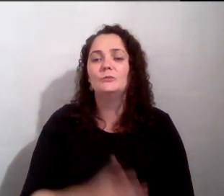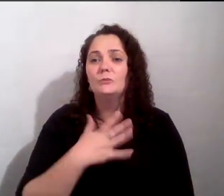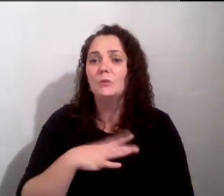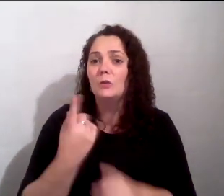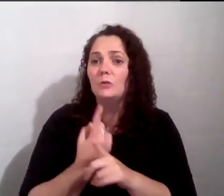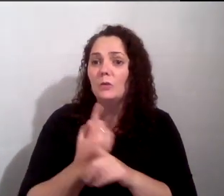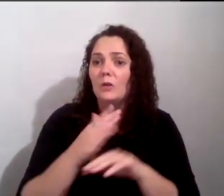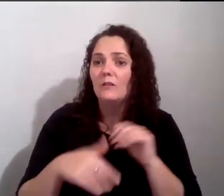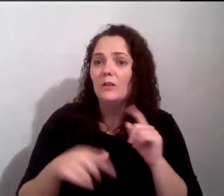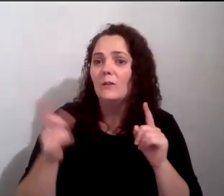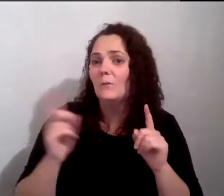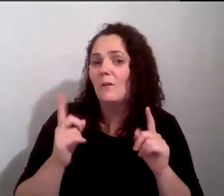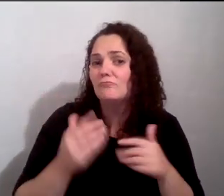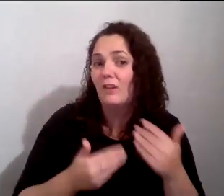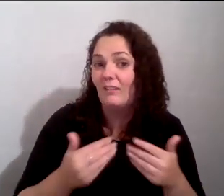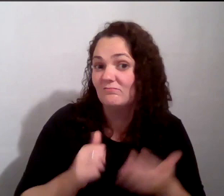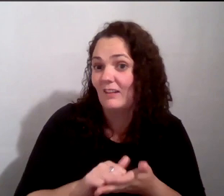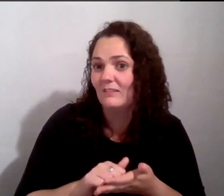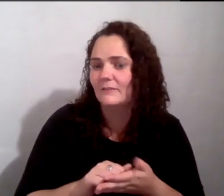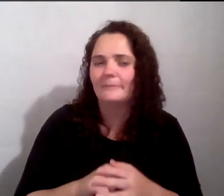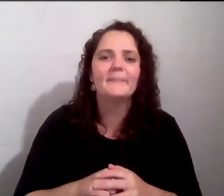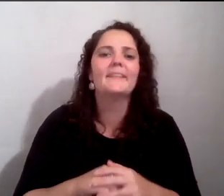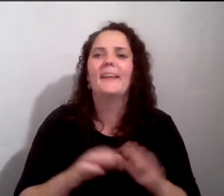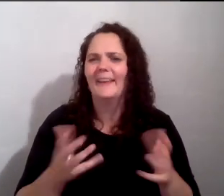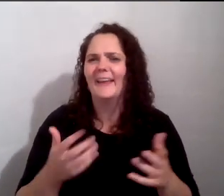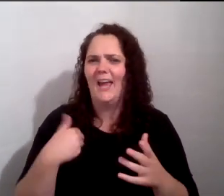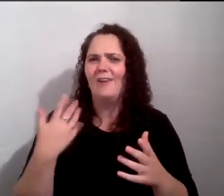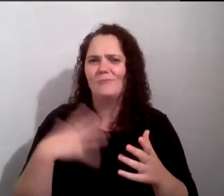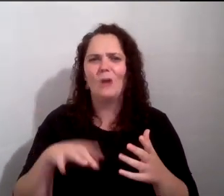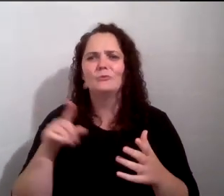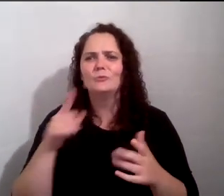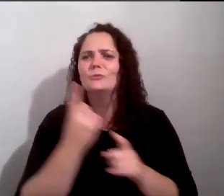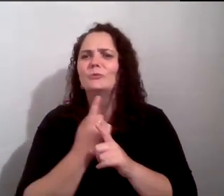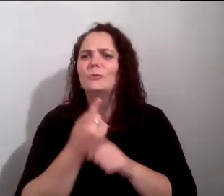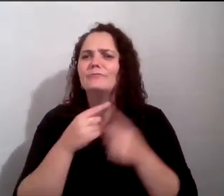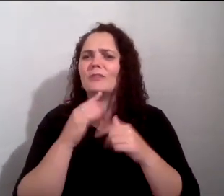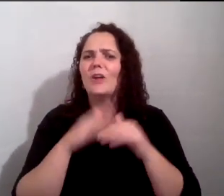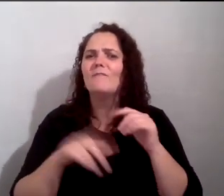like do you want to talk about the process or like? Yeah and I mean this